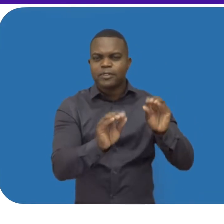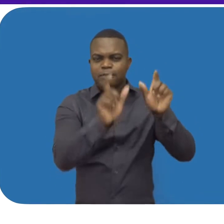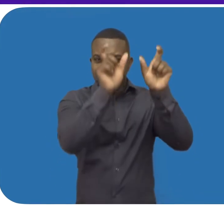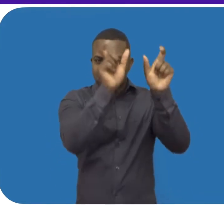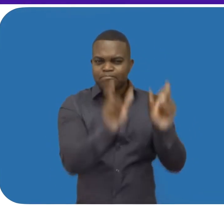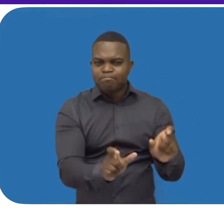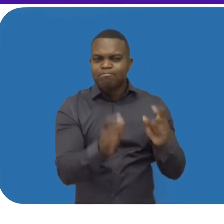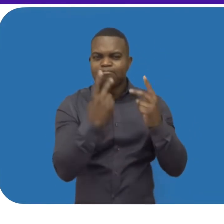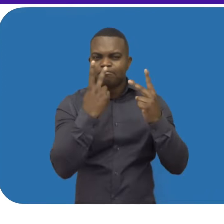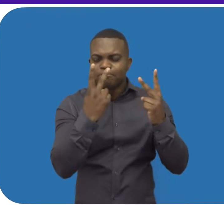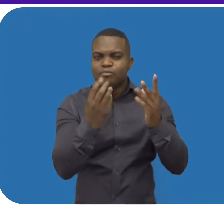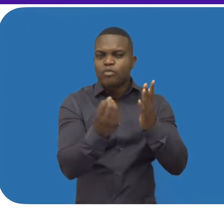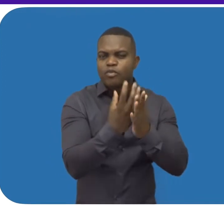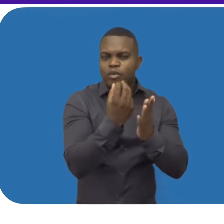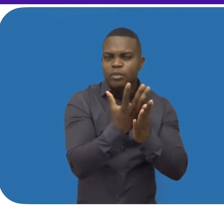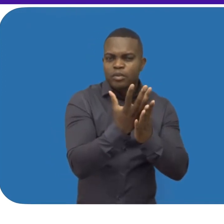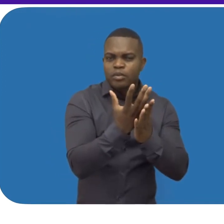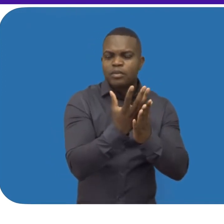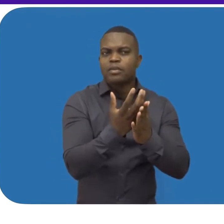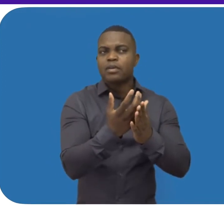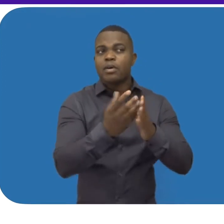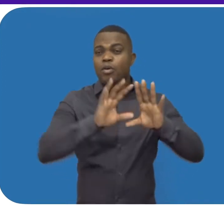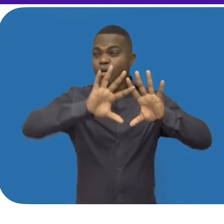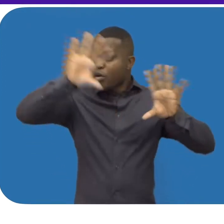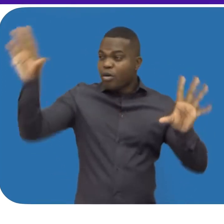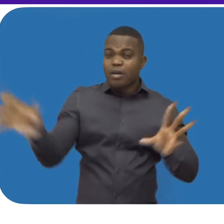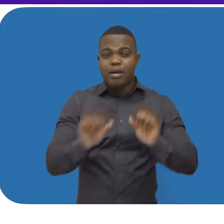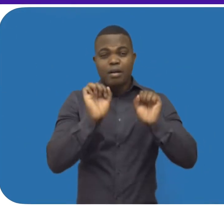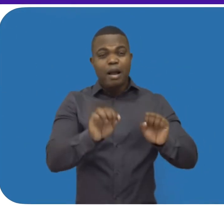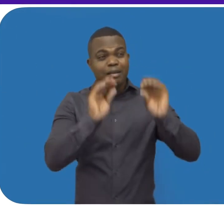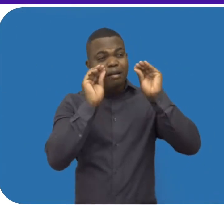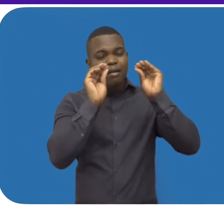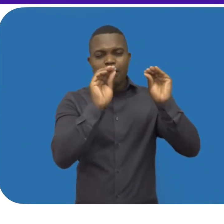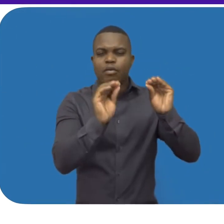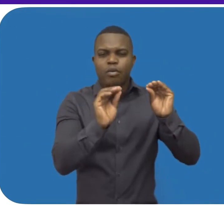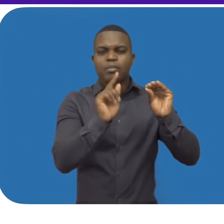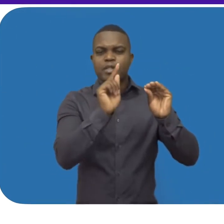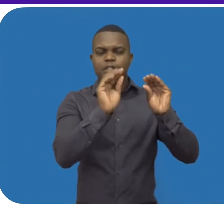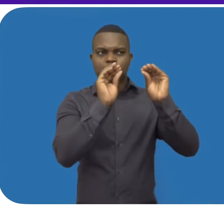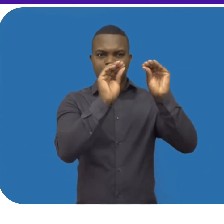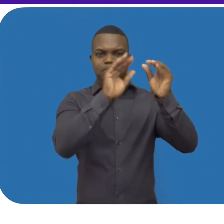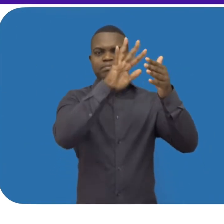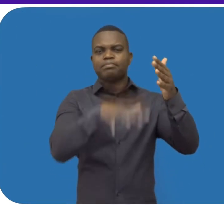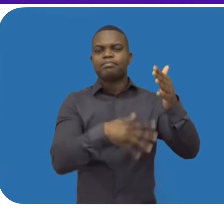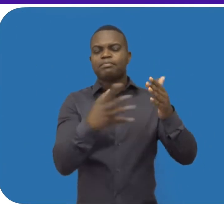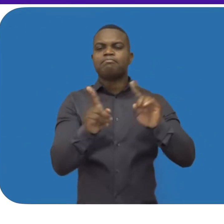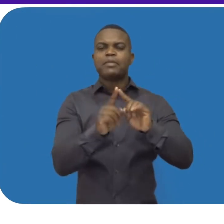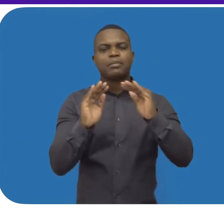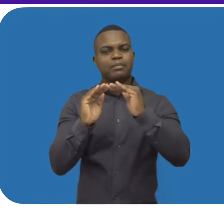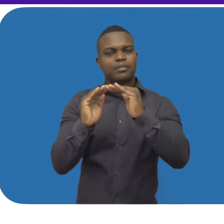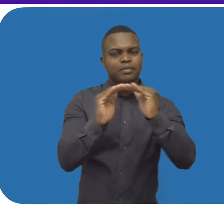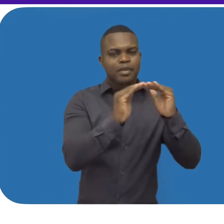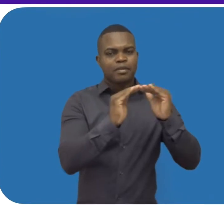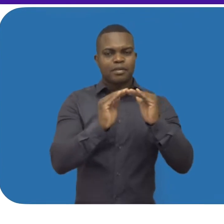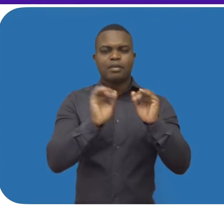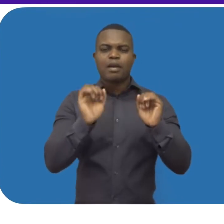and include any information that may not have fit in the table. The standardised table makes it easy to compare different resources